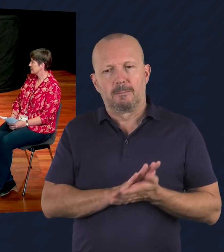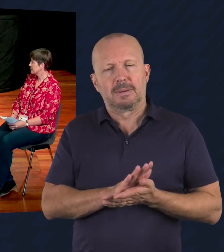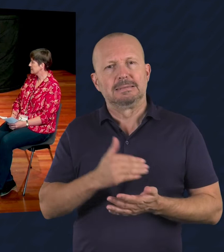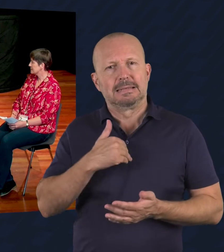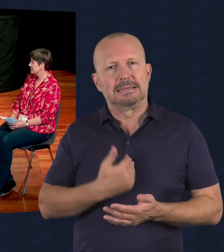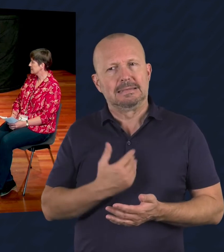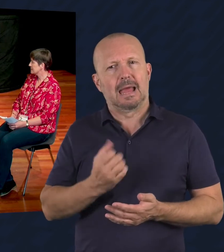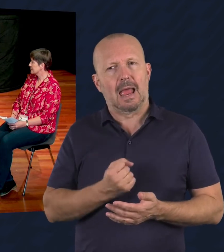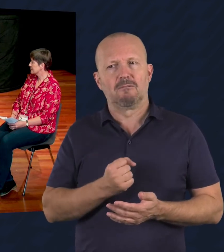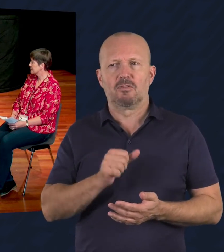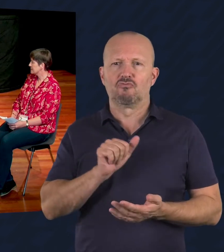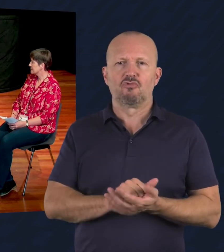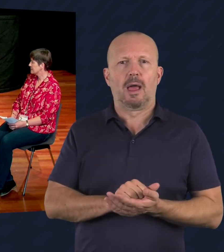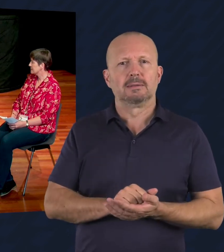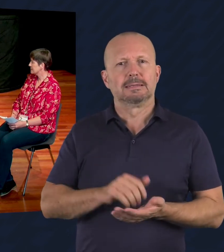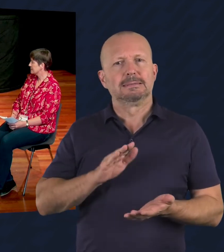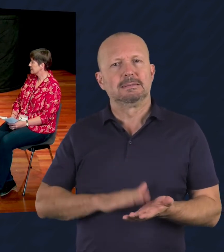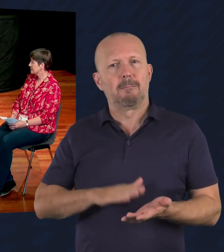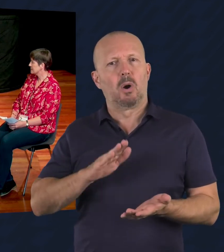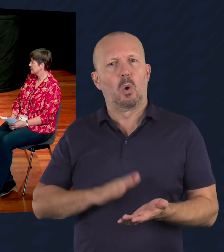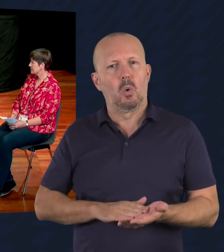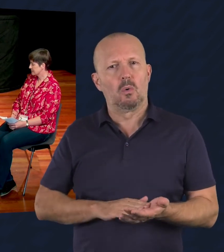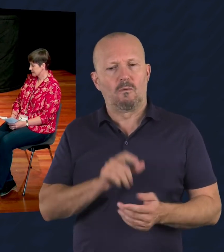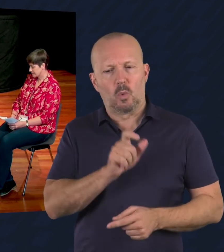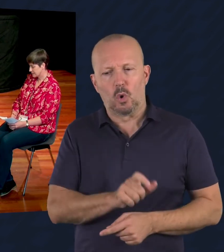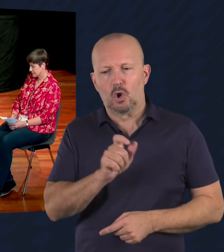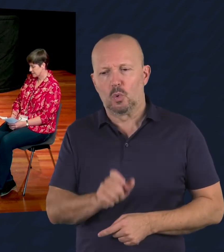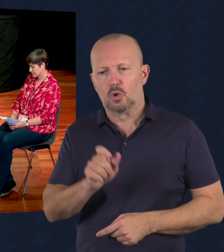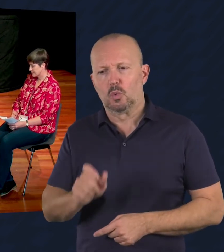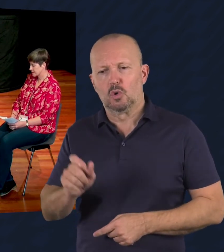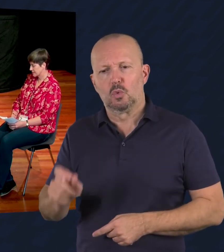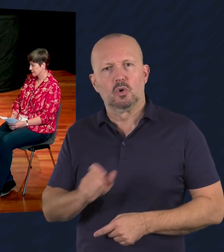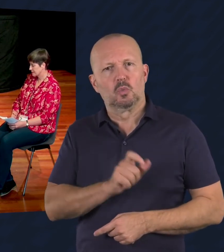therefore you need to have a certain tempo and you know that